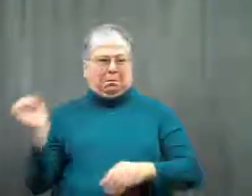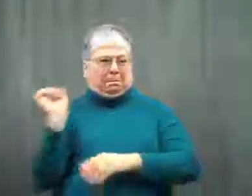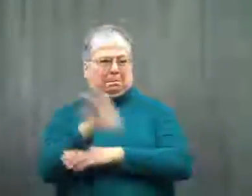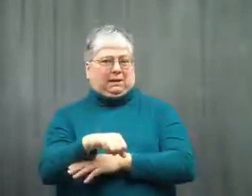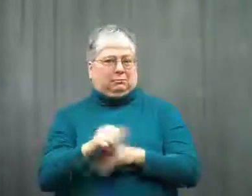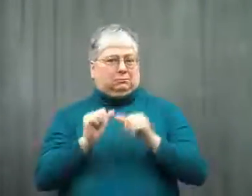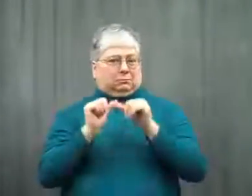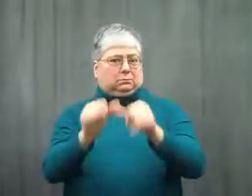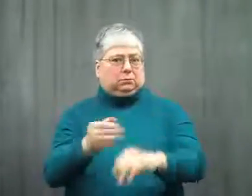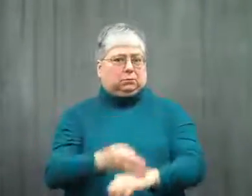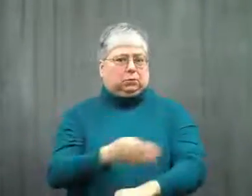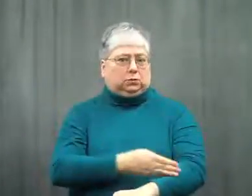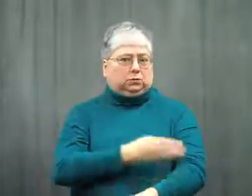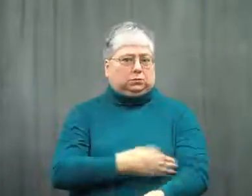She has beat the odds and made continued improvement.